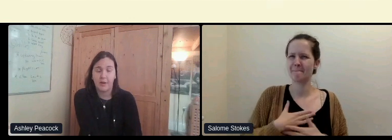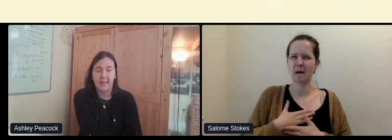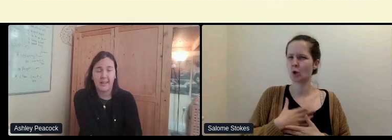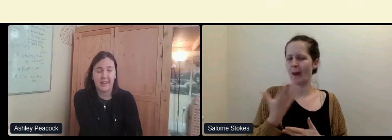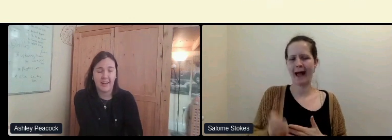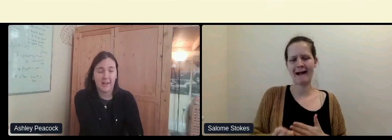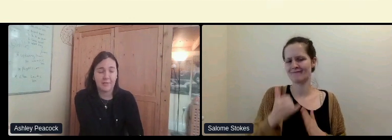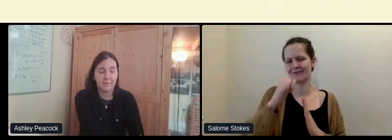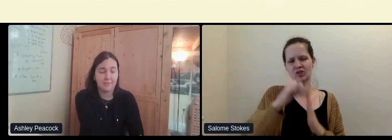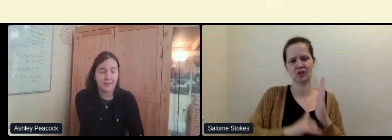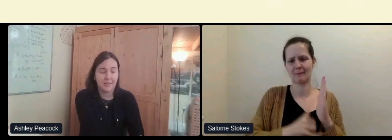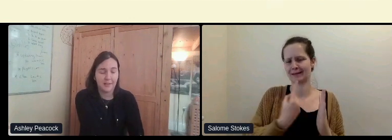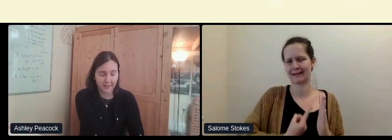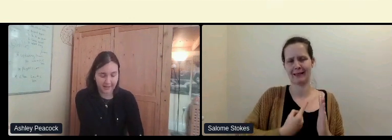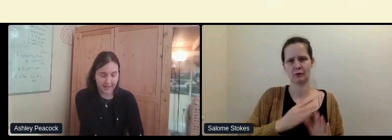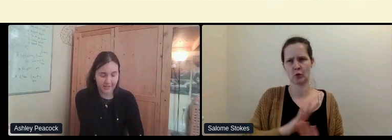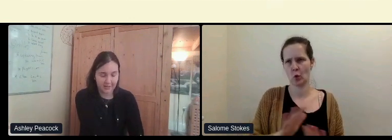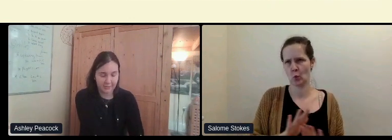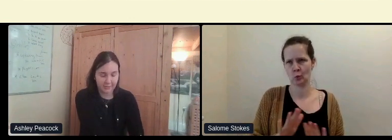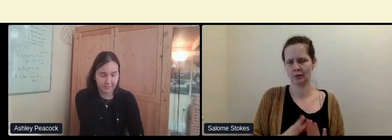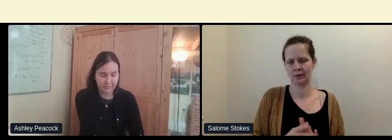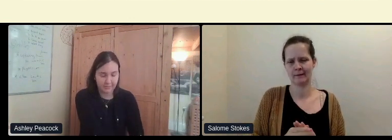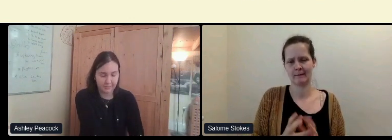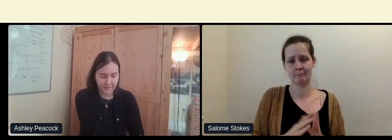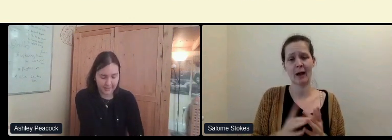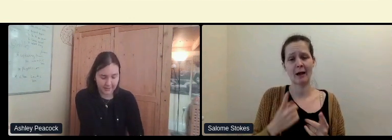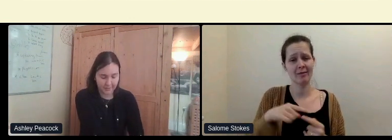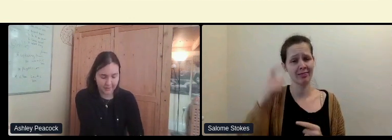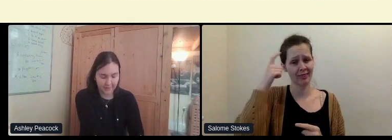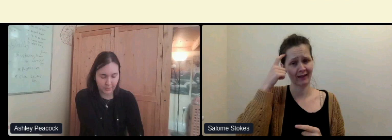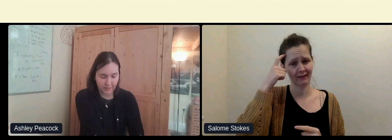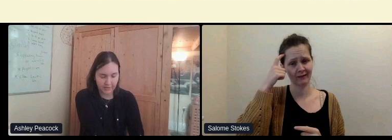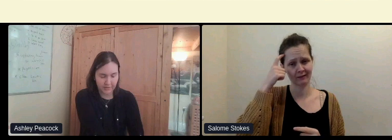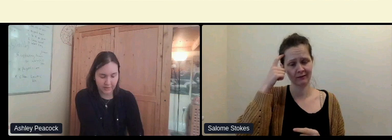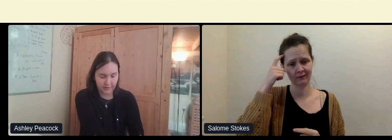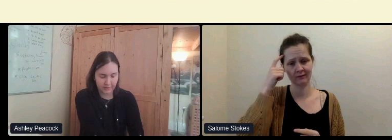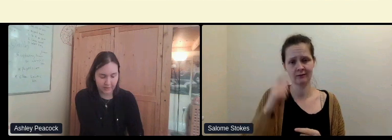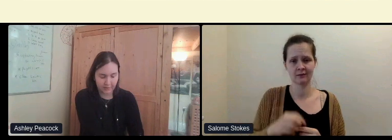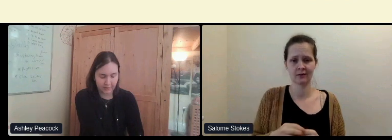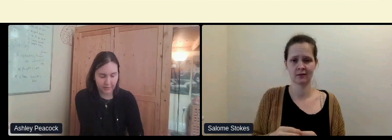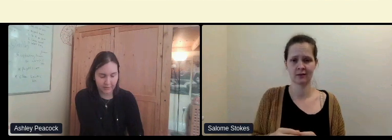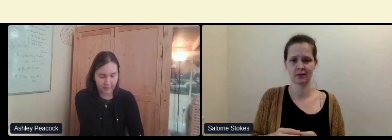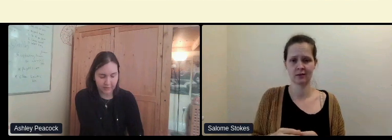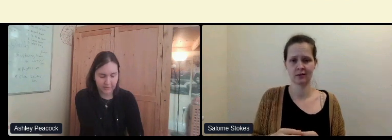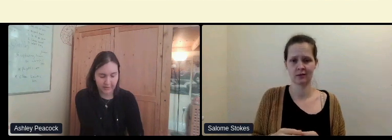I have been thinking actually of making them because when I was doing a lot of cognitive